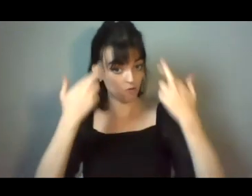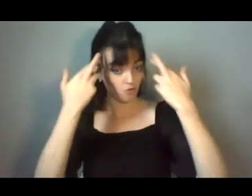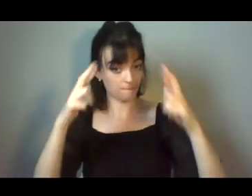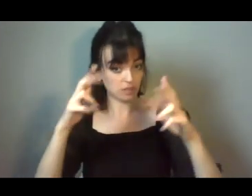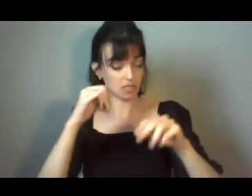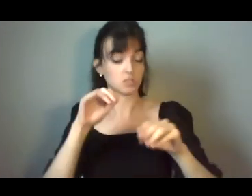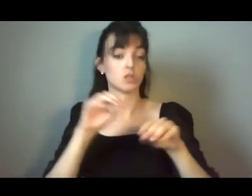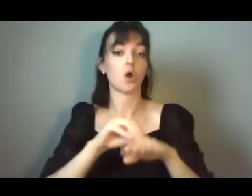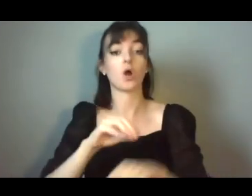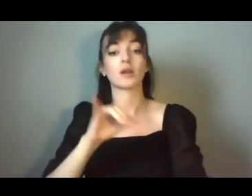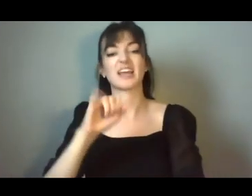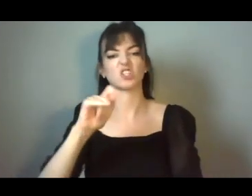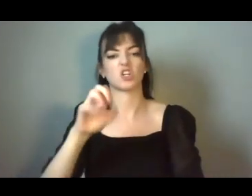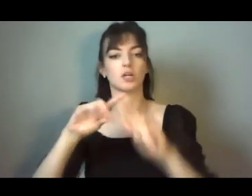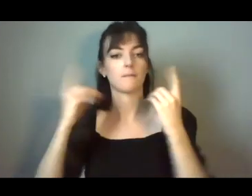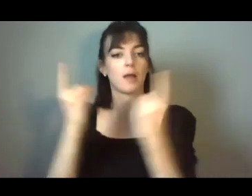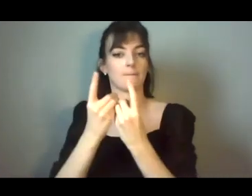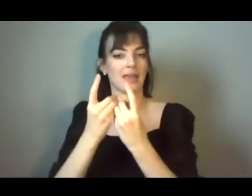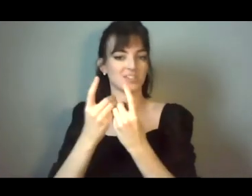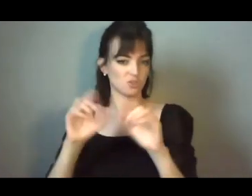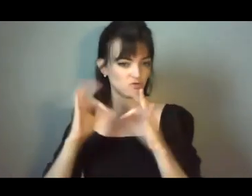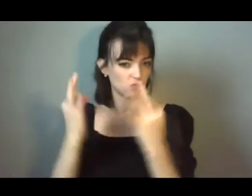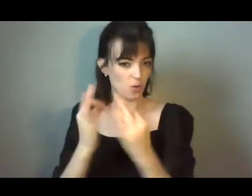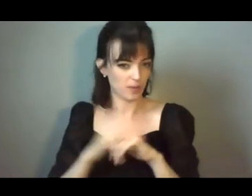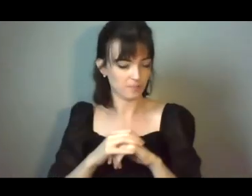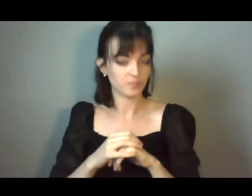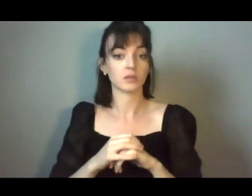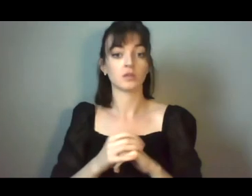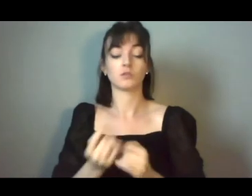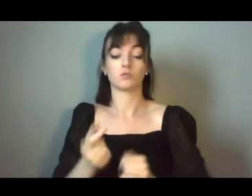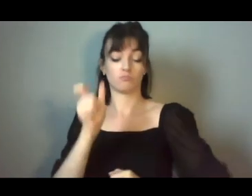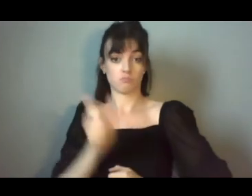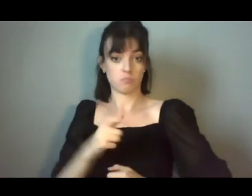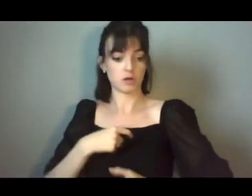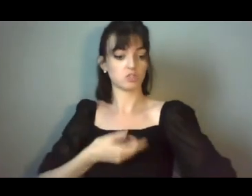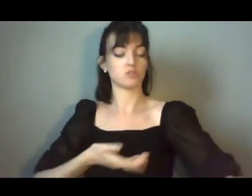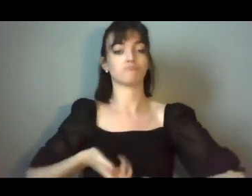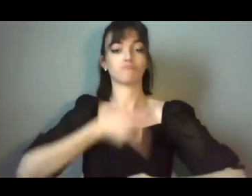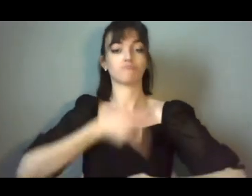a representative from justice who speaks for the legal aid board. But, yeah, we can pursue